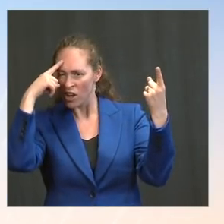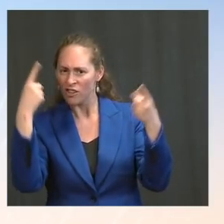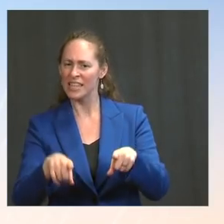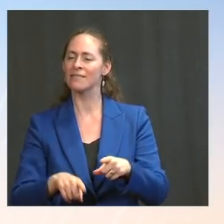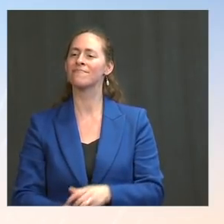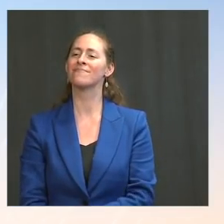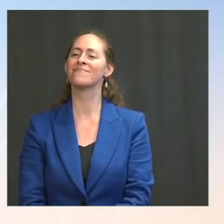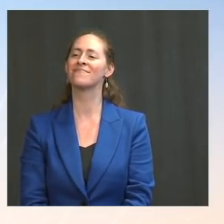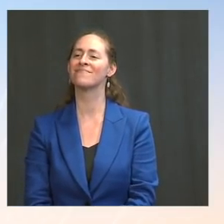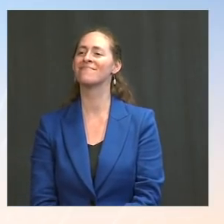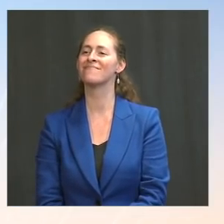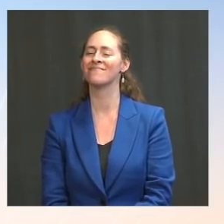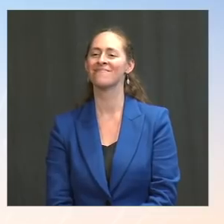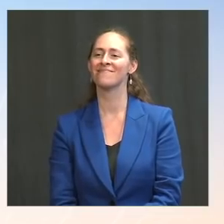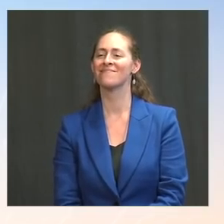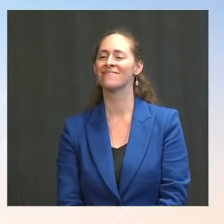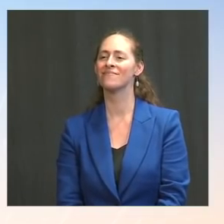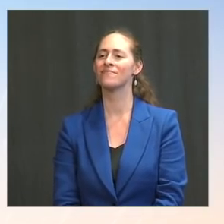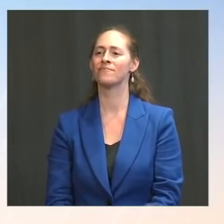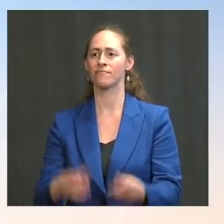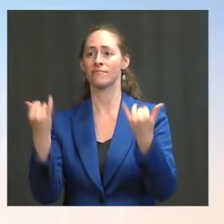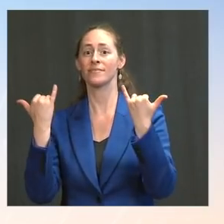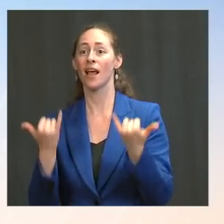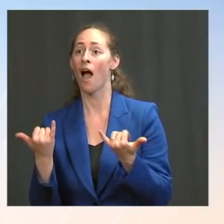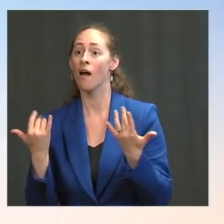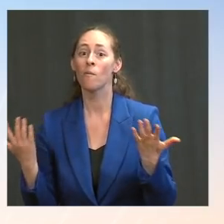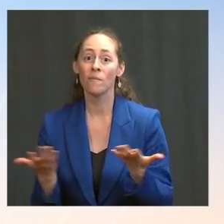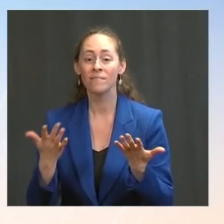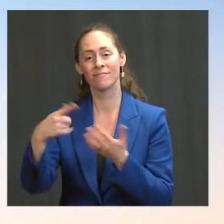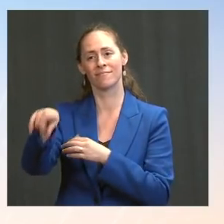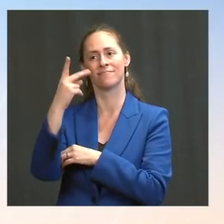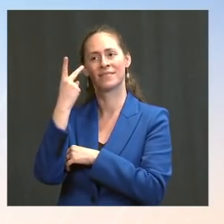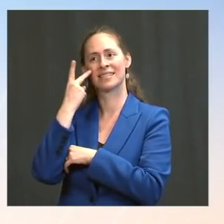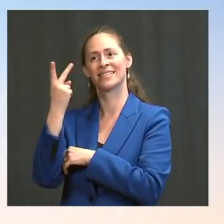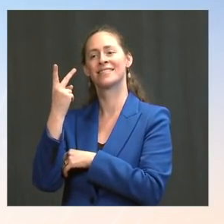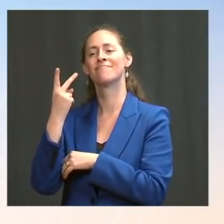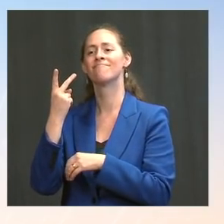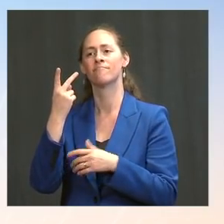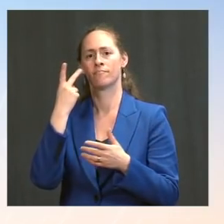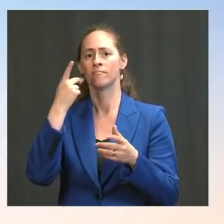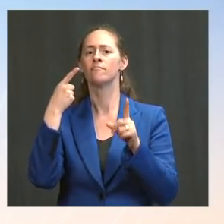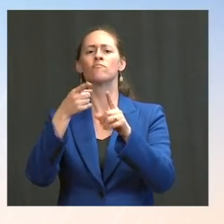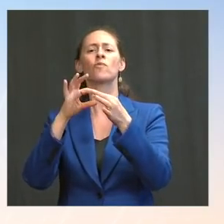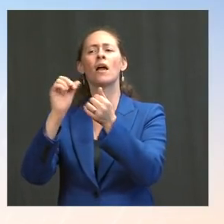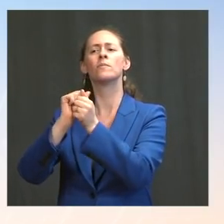And now you've seen a Transportation Reauthorization